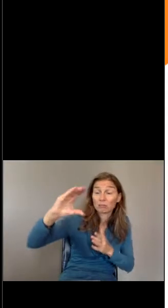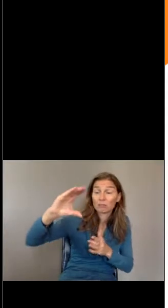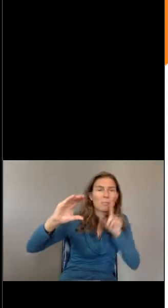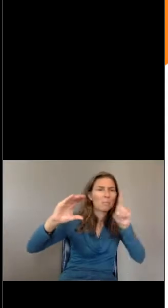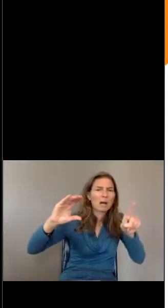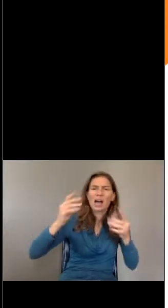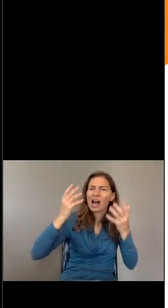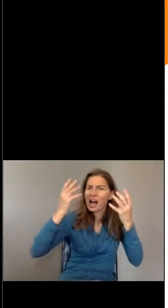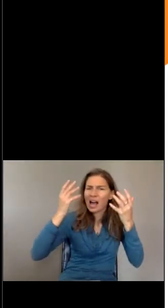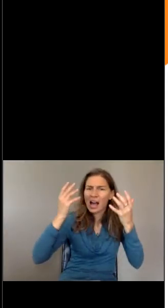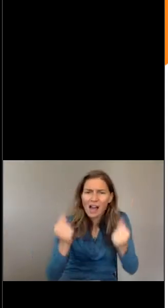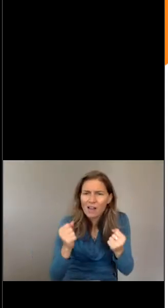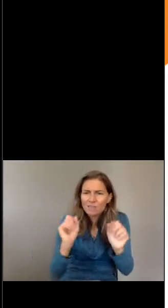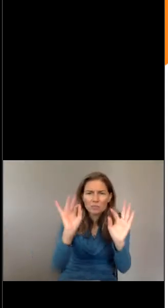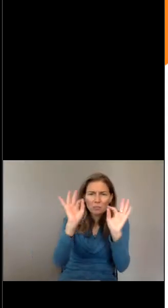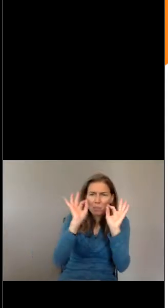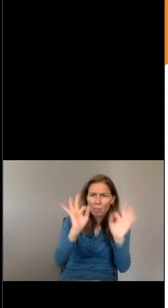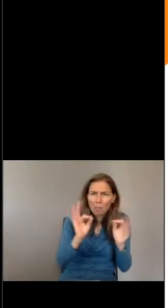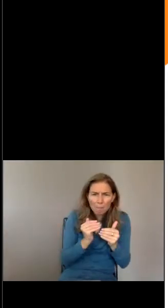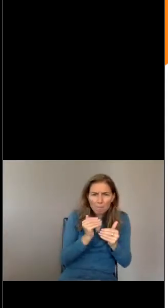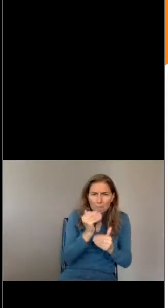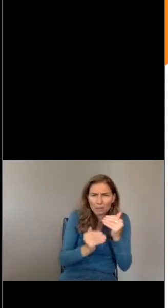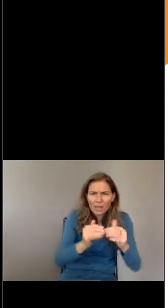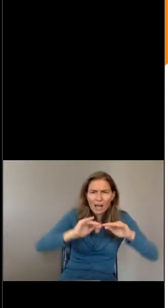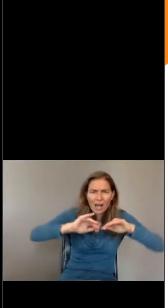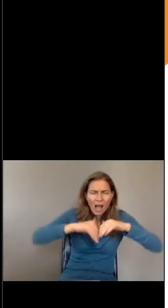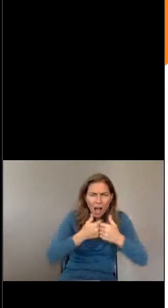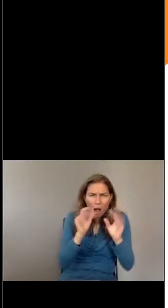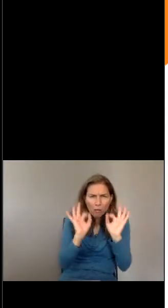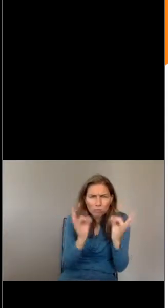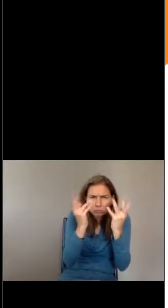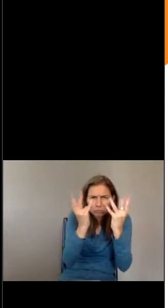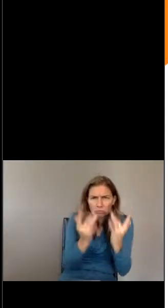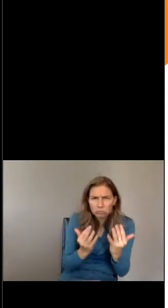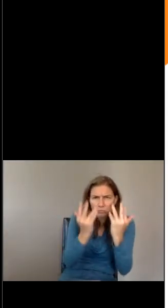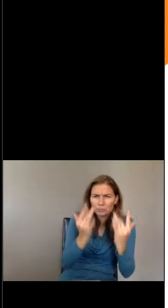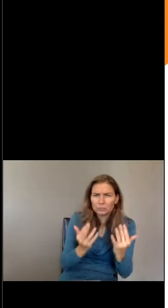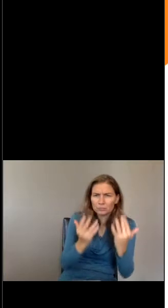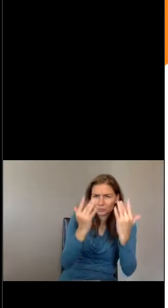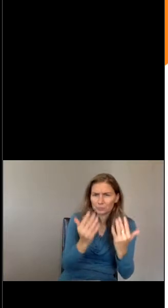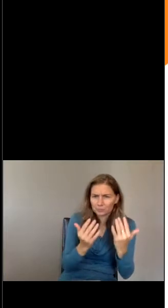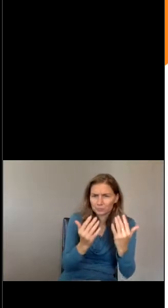started with the research question and the research question we asked was: